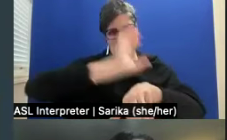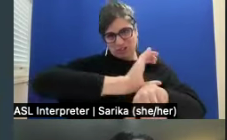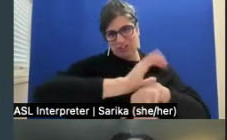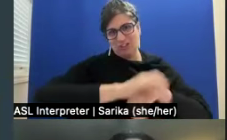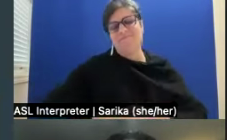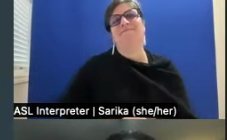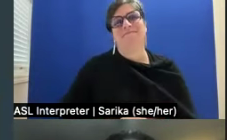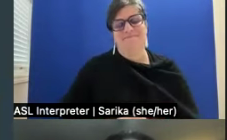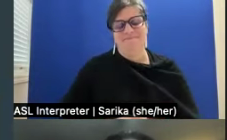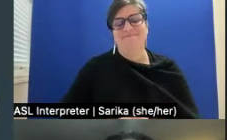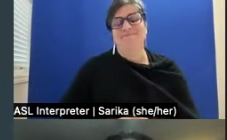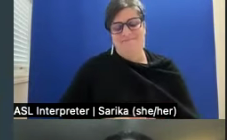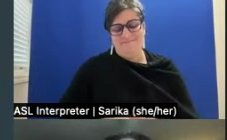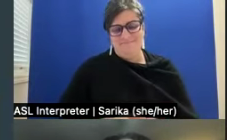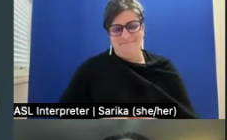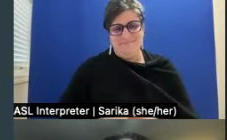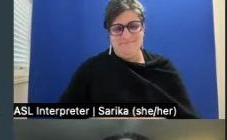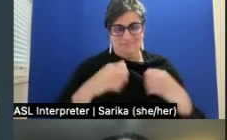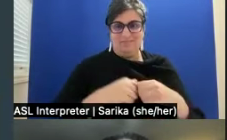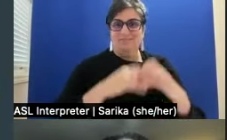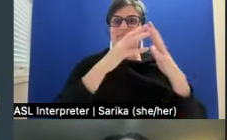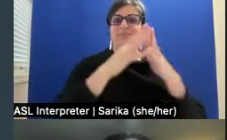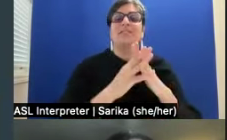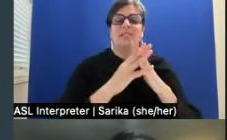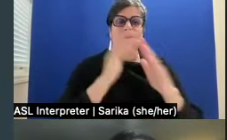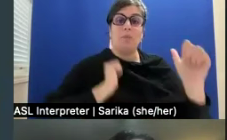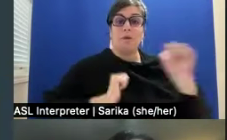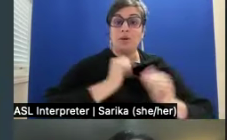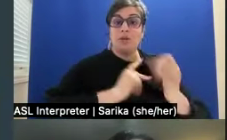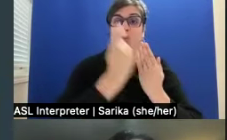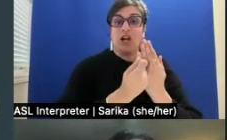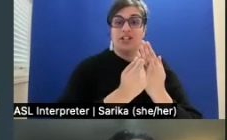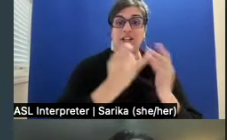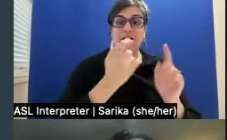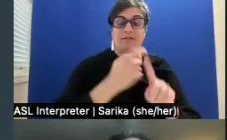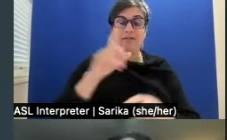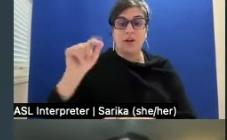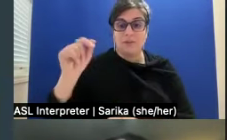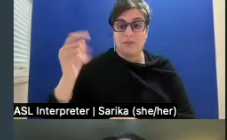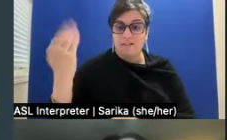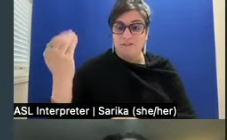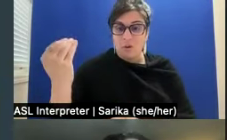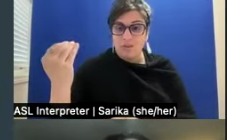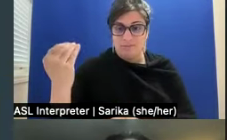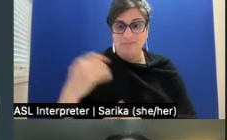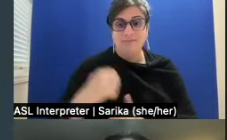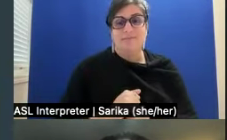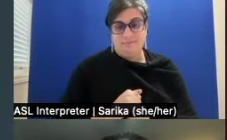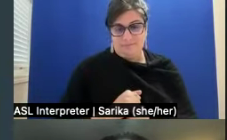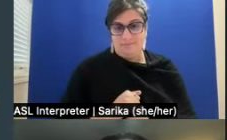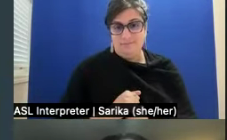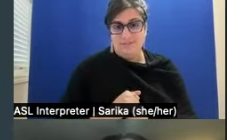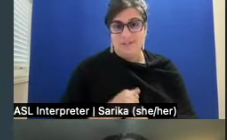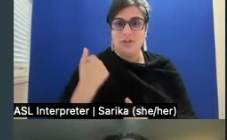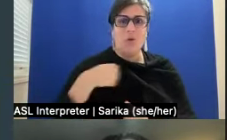came out of, performance project we did in 2014 called You Cry Hand Clap. So we all grew up with house music as,